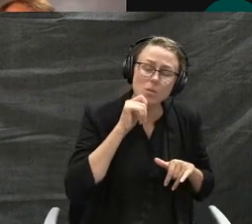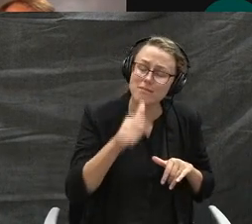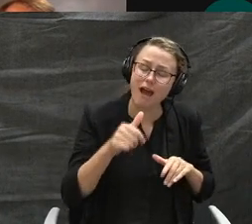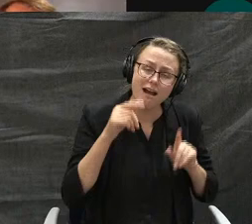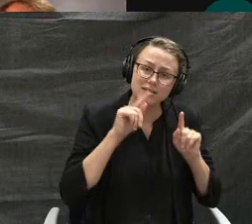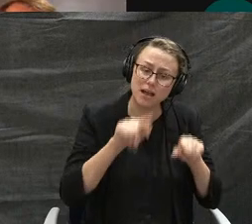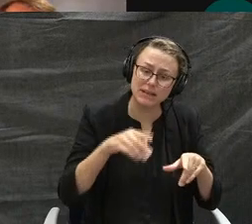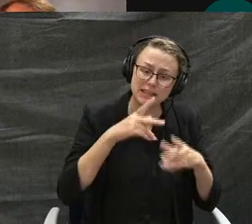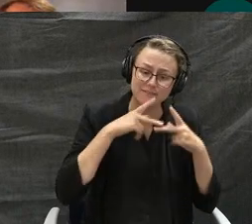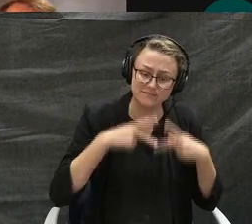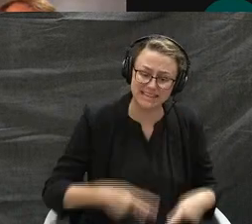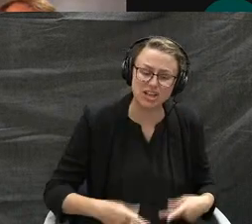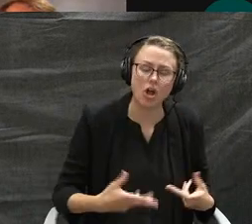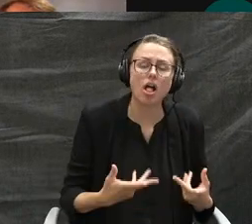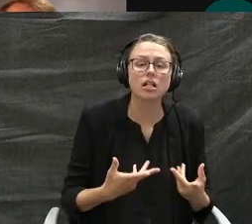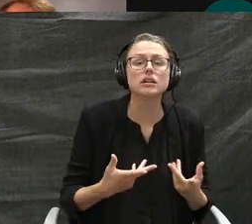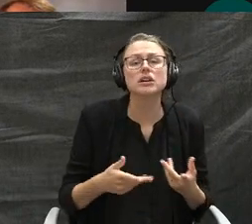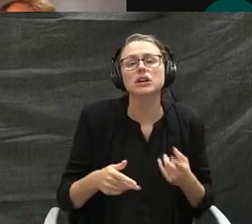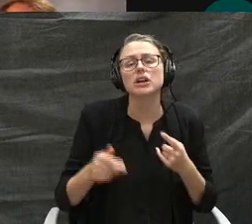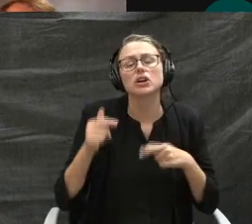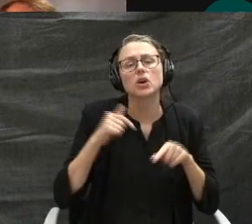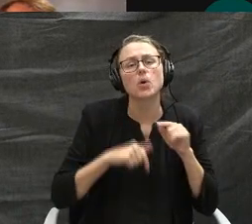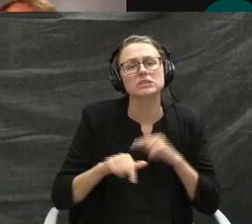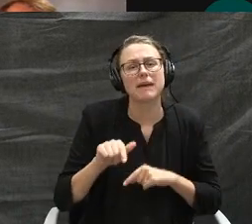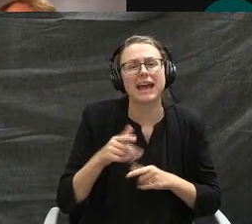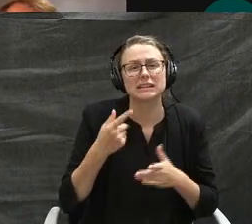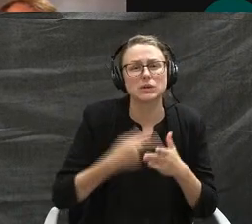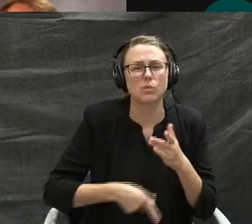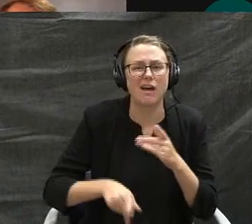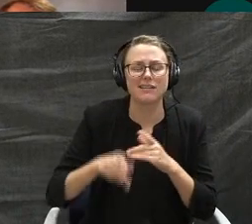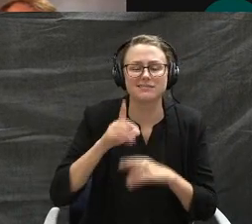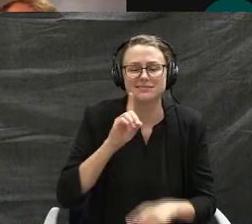said a few minutes ago where he talked about we're going to have